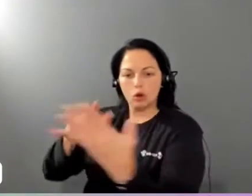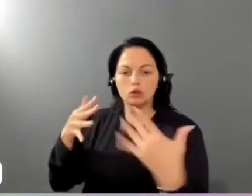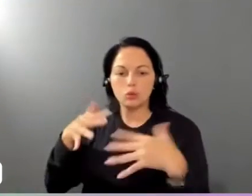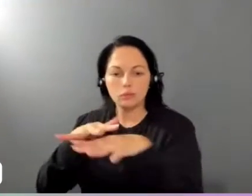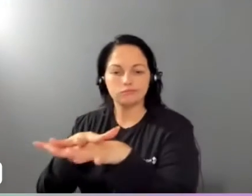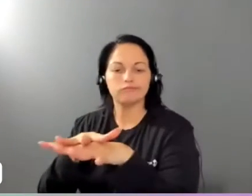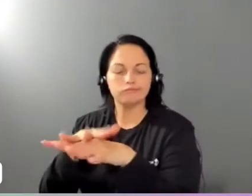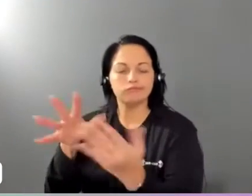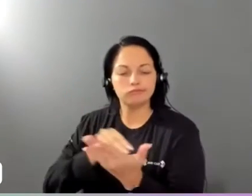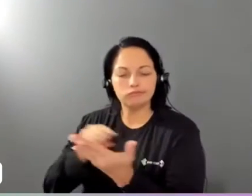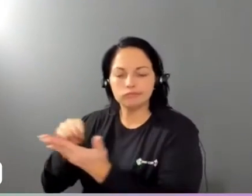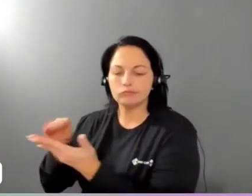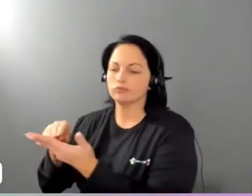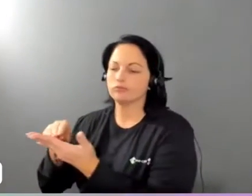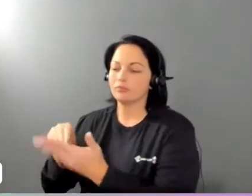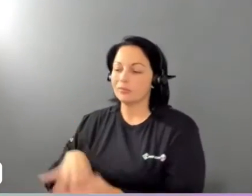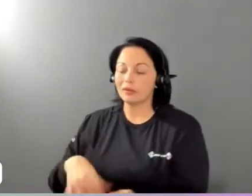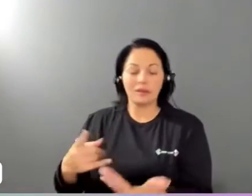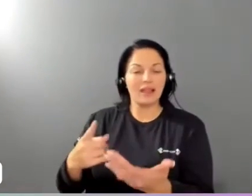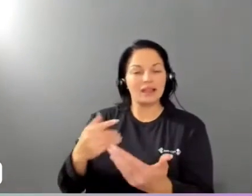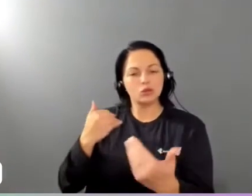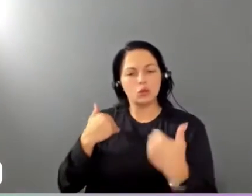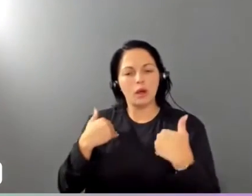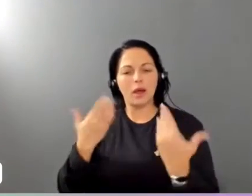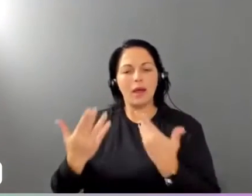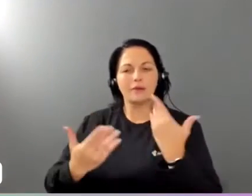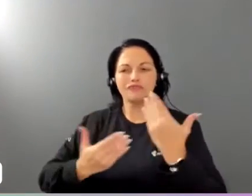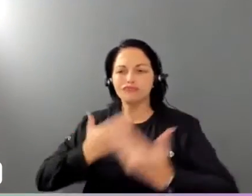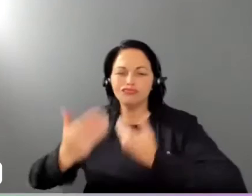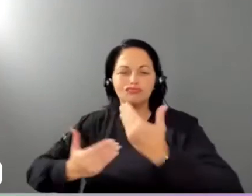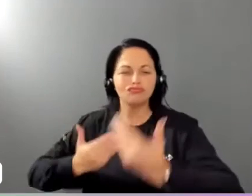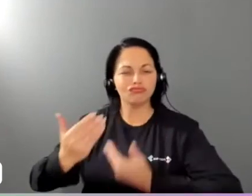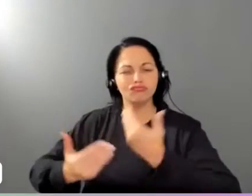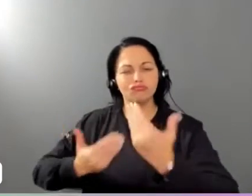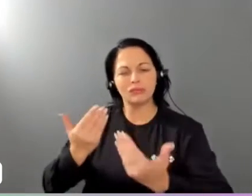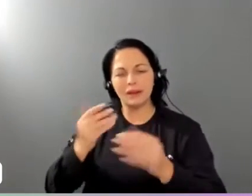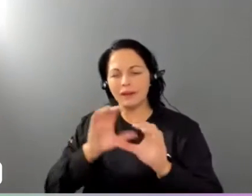so, as a result, they ended up putting a lot more focus on accessibility as part of their approach to blended